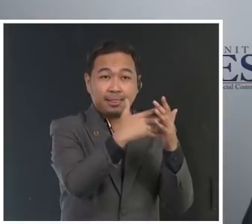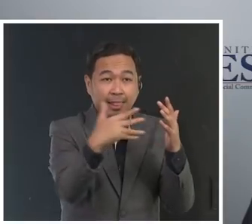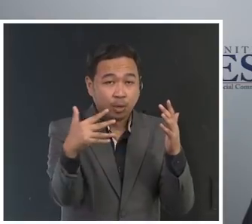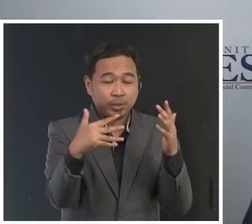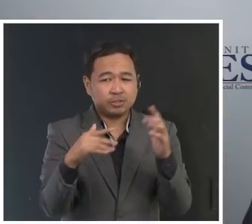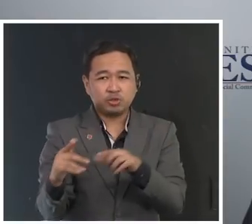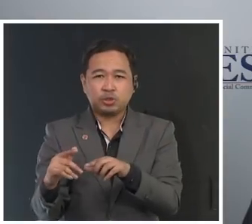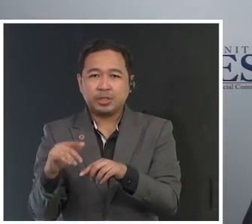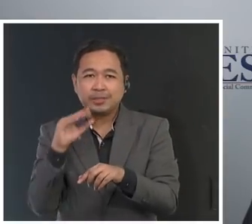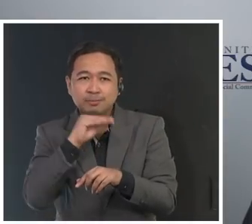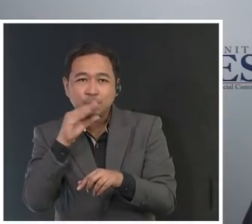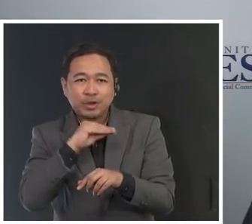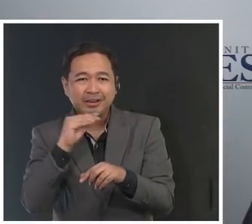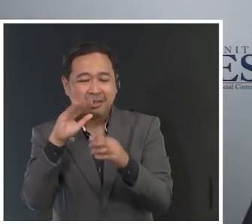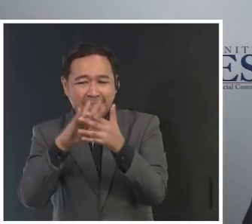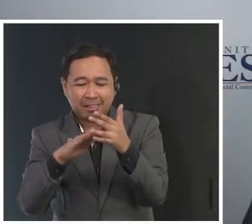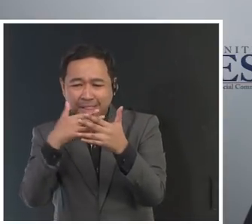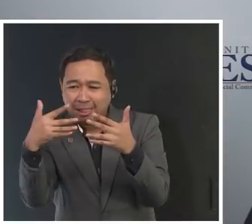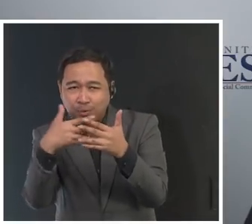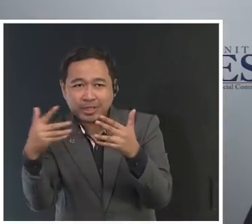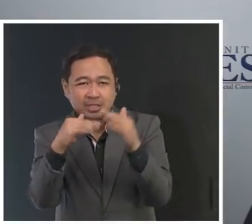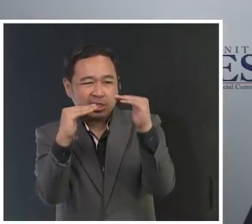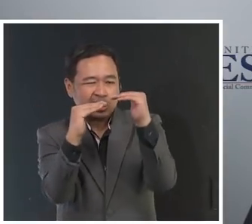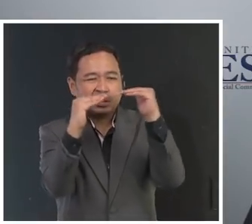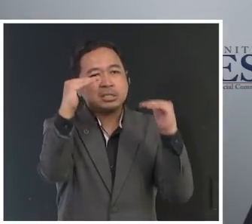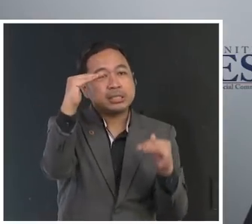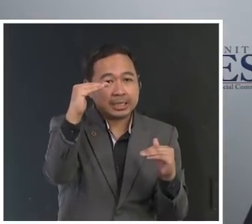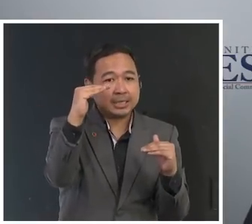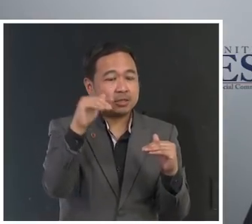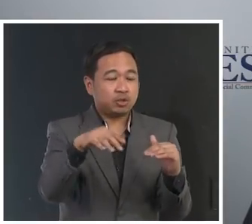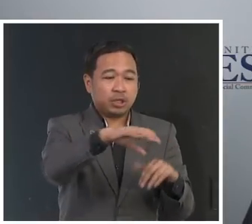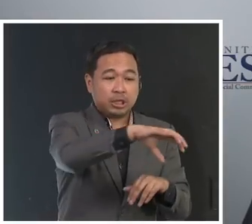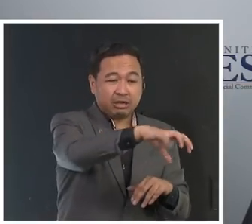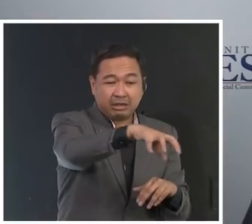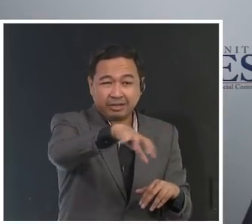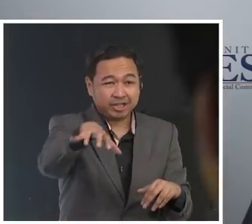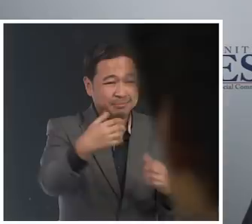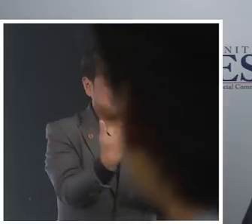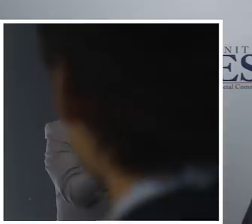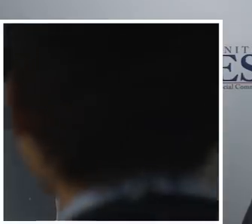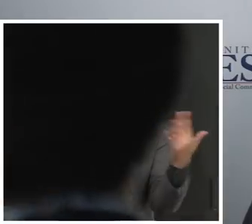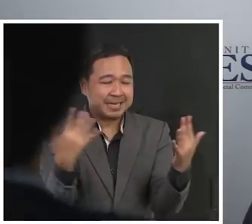right to communicate in their own language, sign languages. Historically, sign languages were